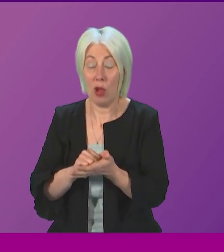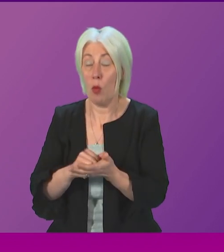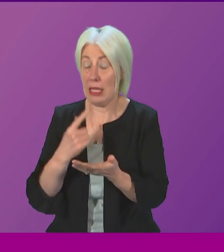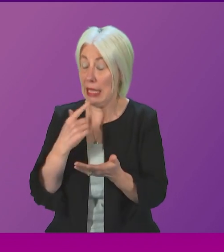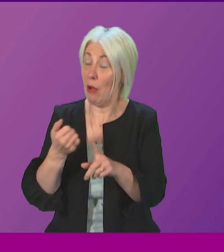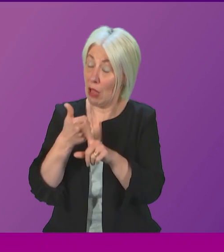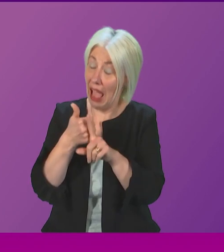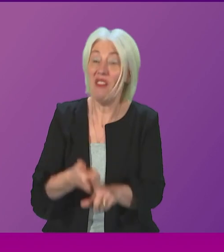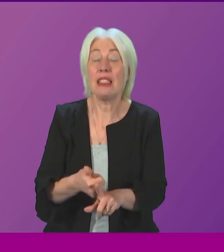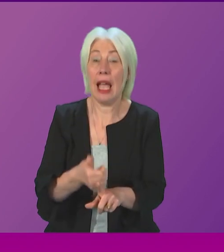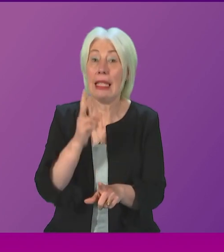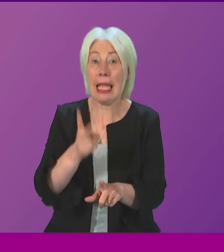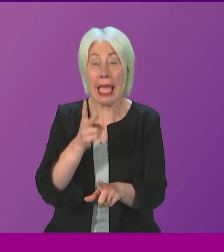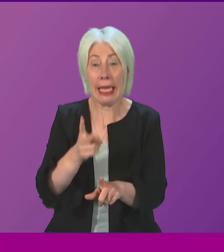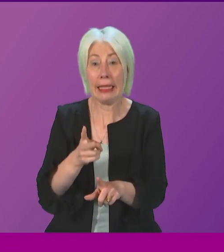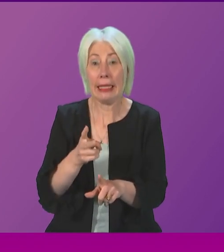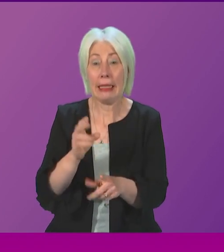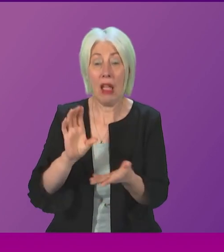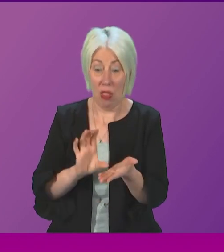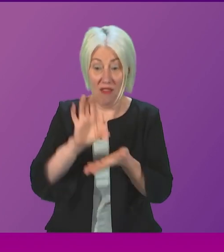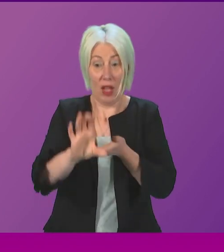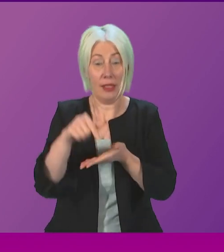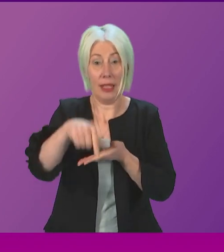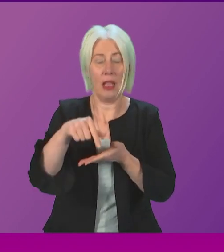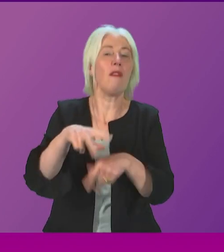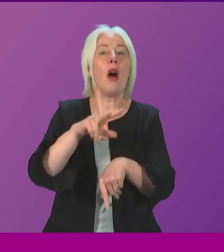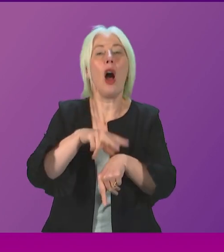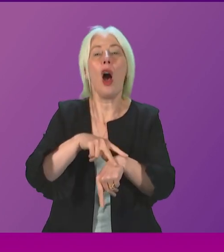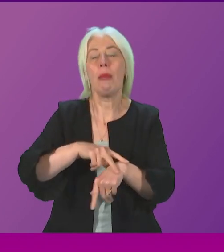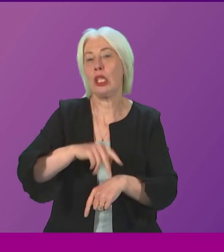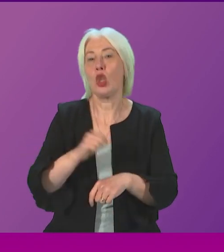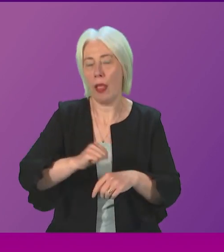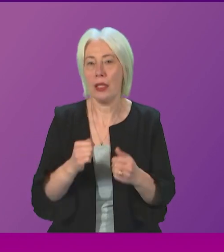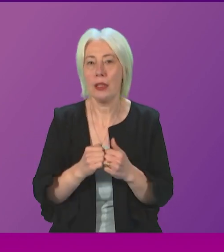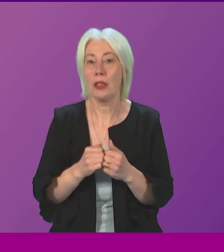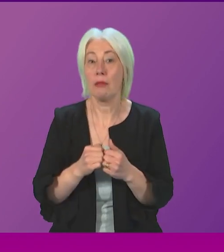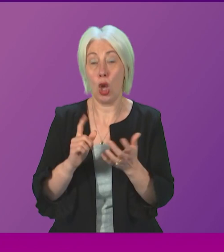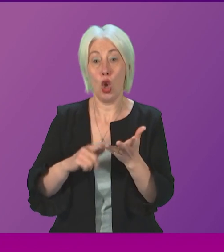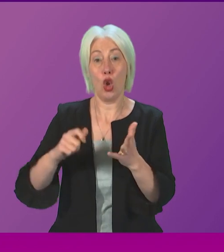In terms of the funding that we provide for Police Scotland, despite UK Government austerity